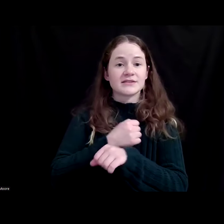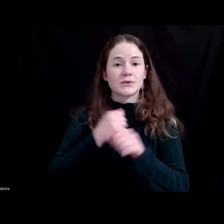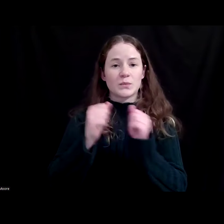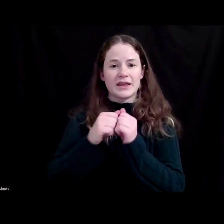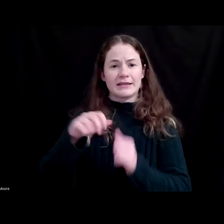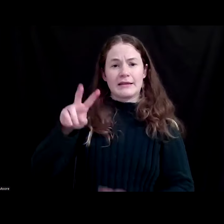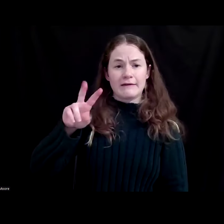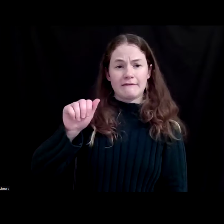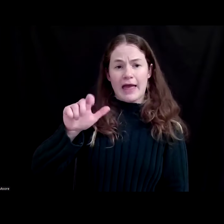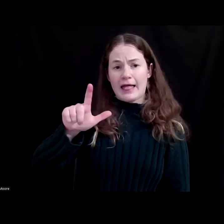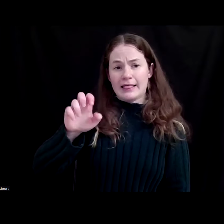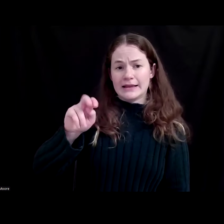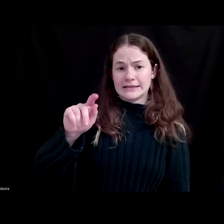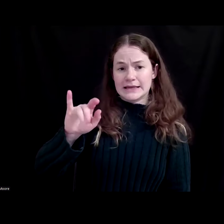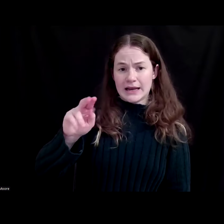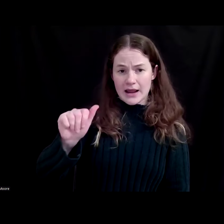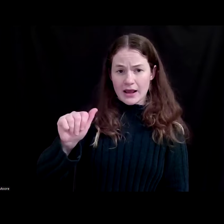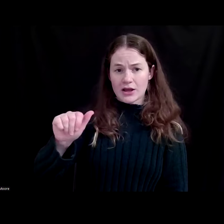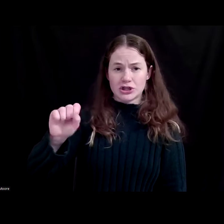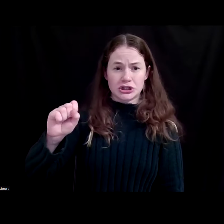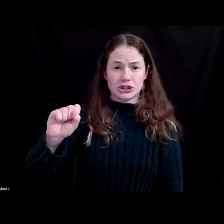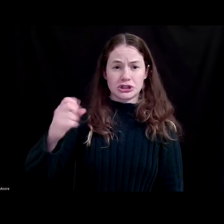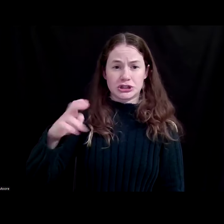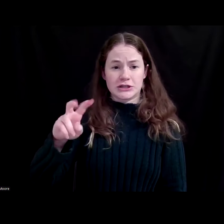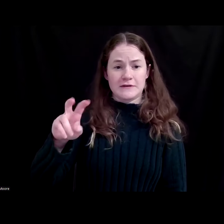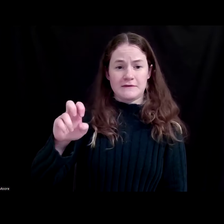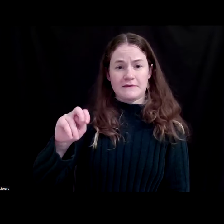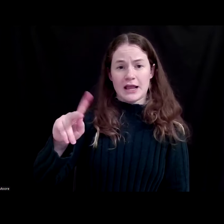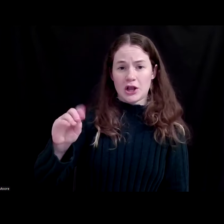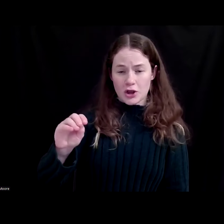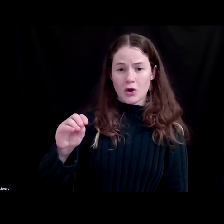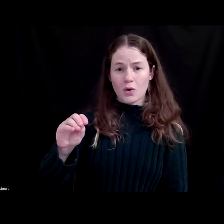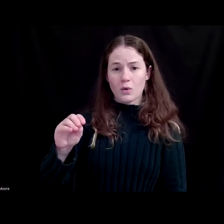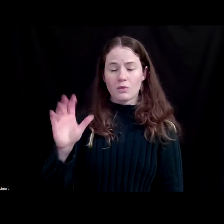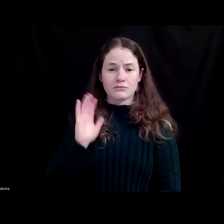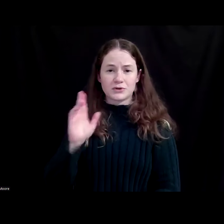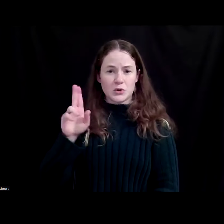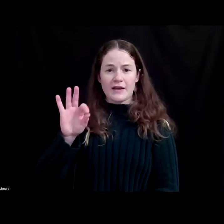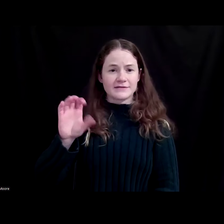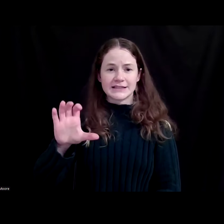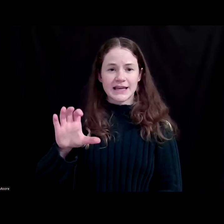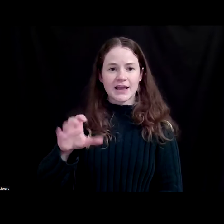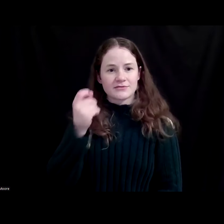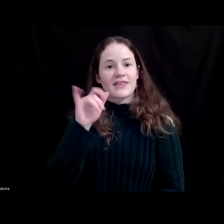interesting person and again that's real fighters gym in Louisville. Hey Cara has a comment. People in